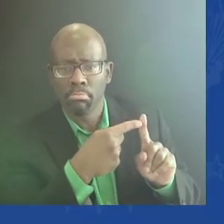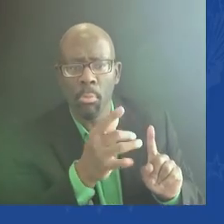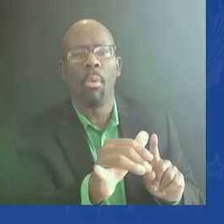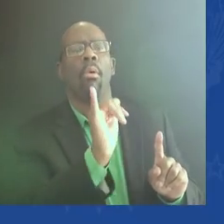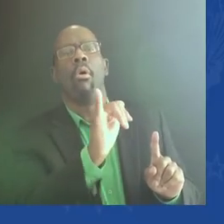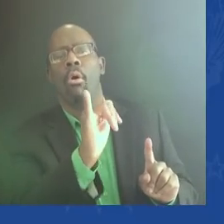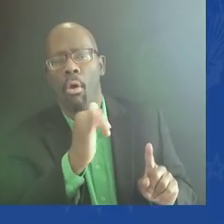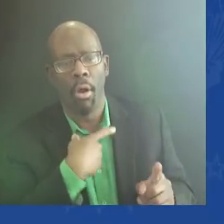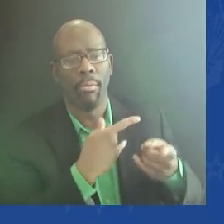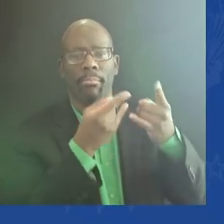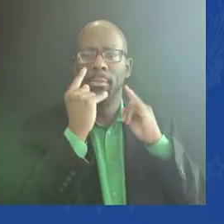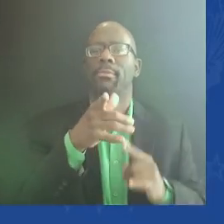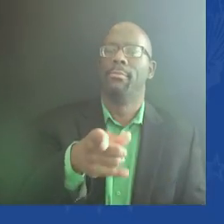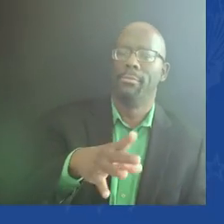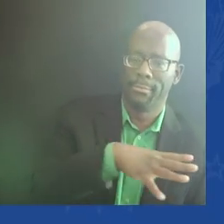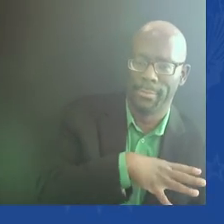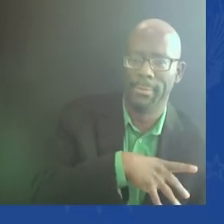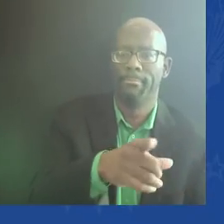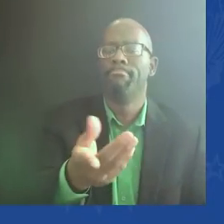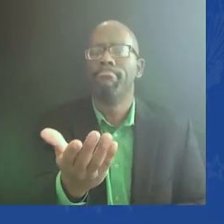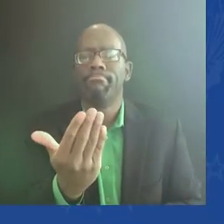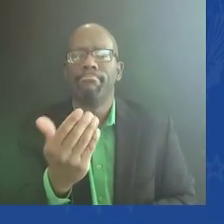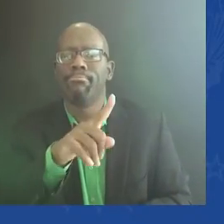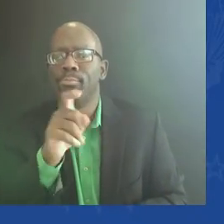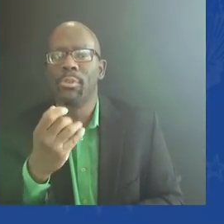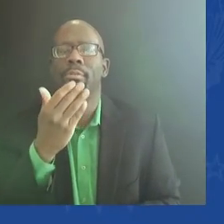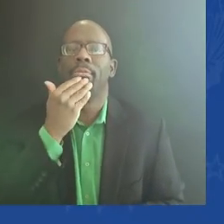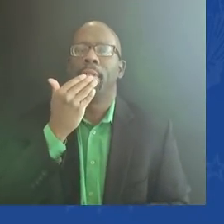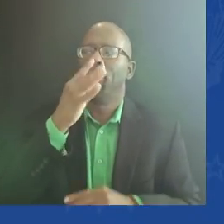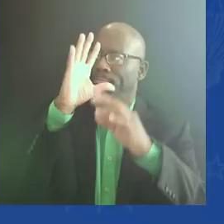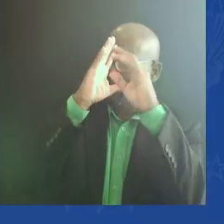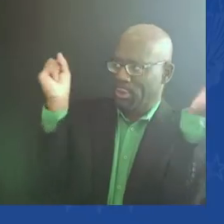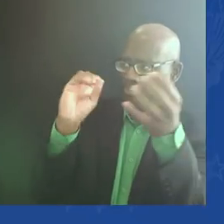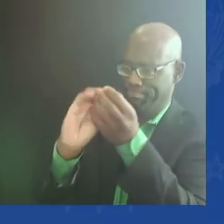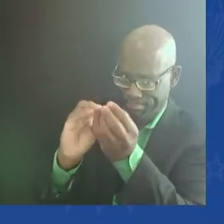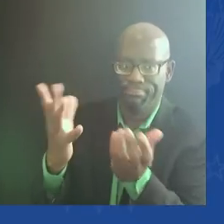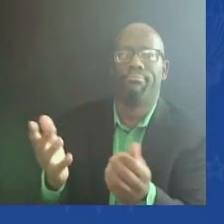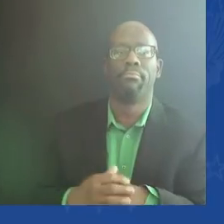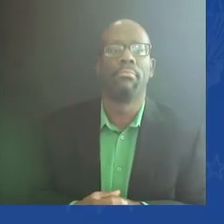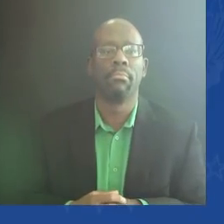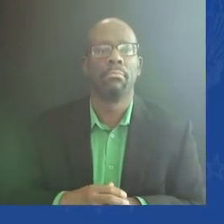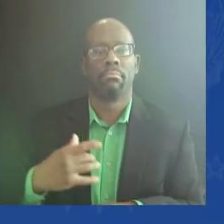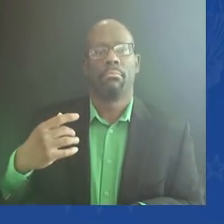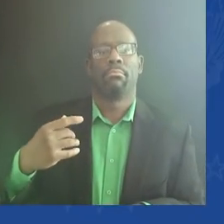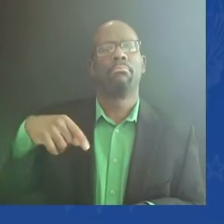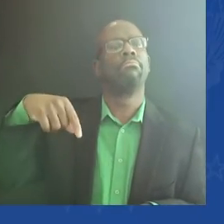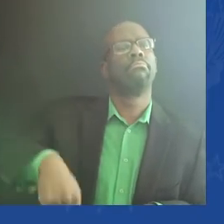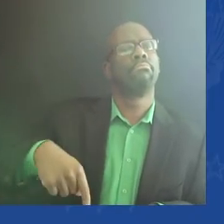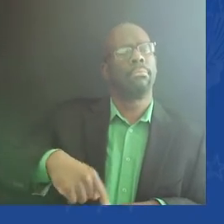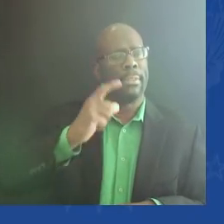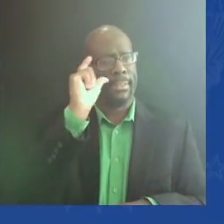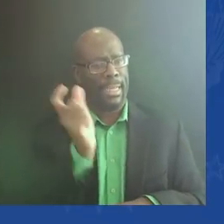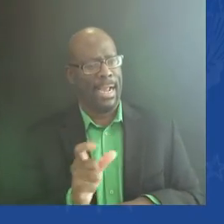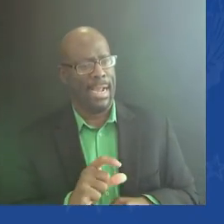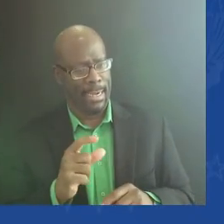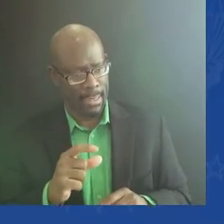The Press: Thank you, Mr. President. Here in Rome, you've tried to showcase that America is back. But back at home, your poll numbers have fallen.